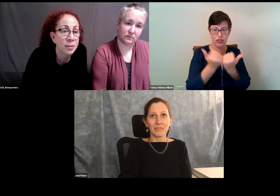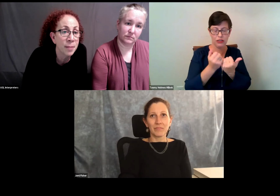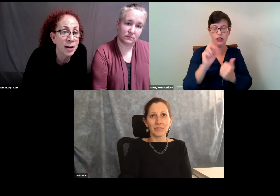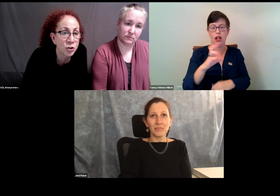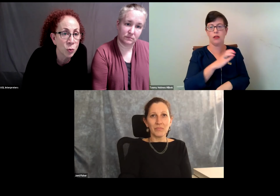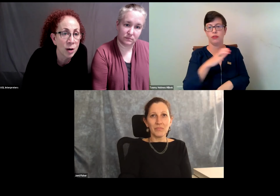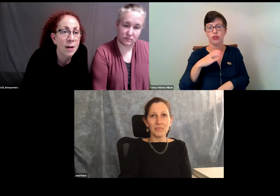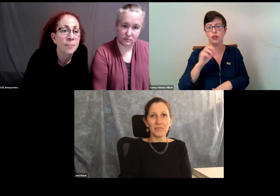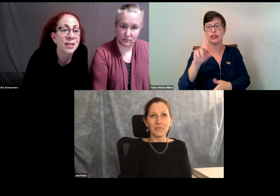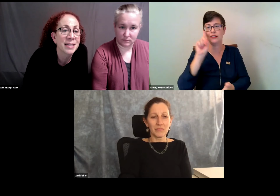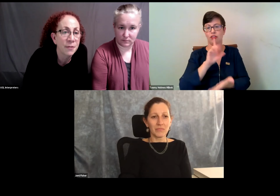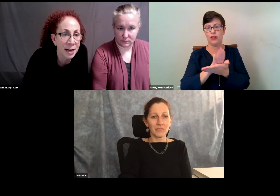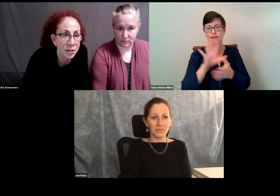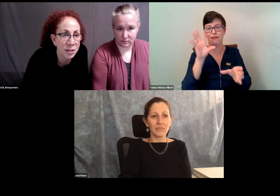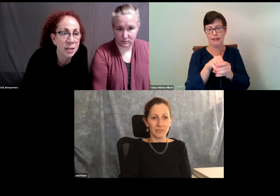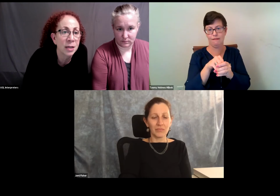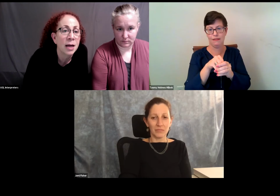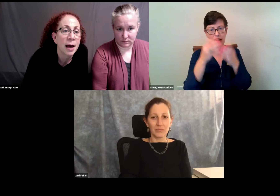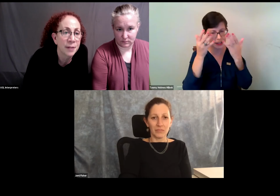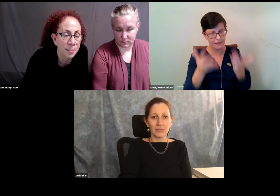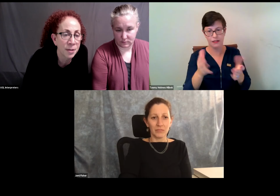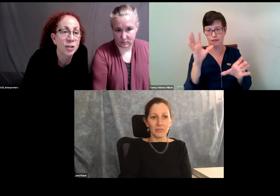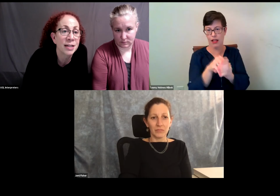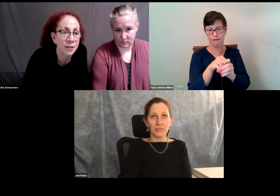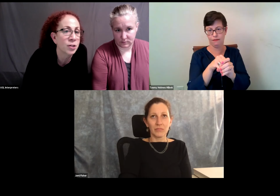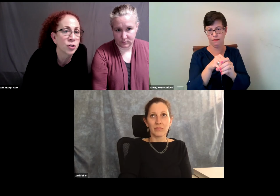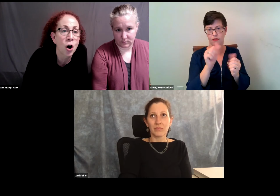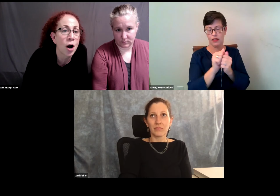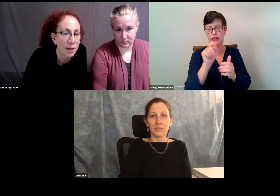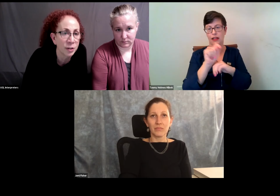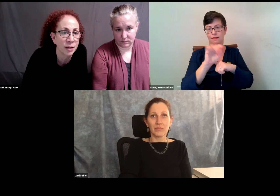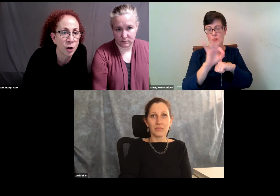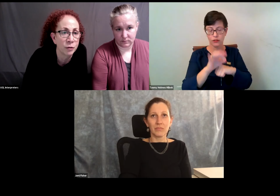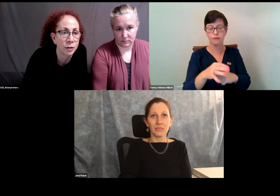make sure the deaf agency and the Commission, the deaf commission's are heavily involved.